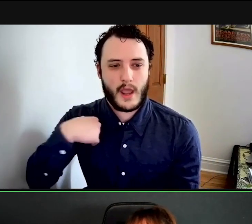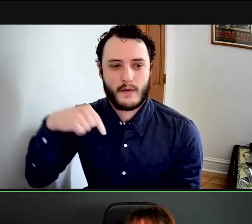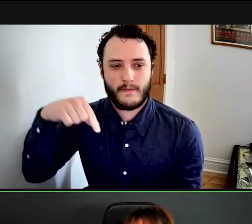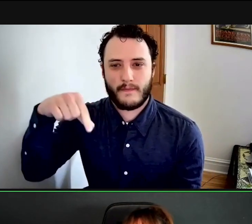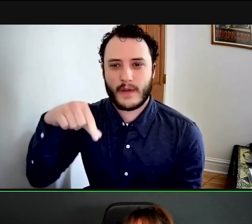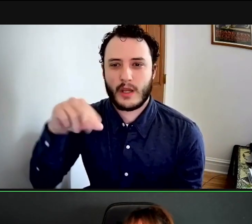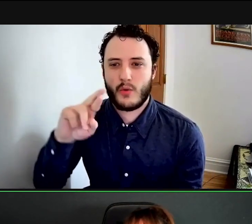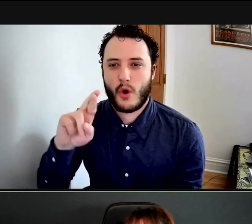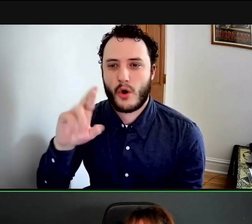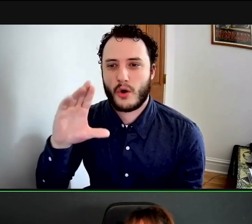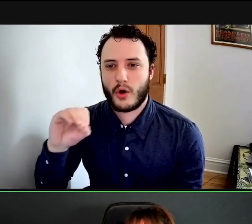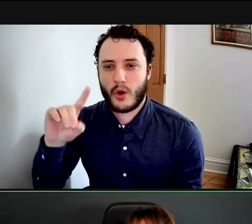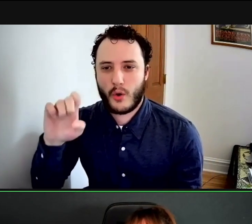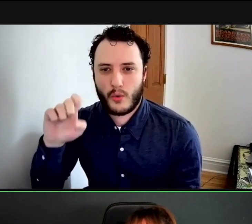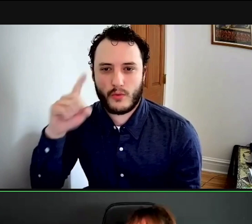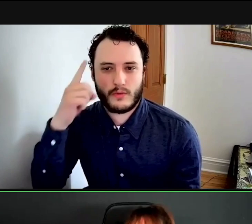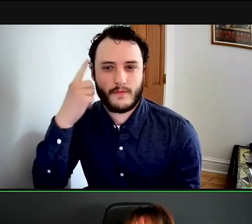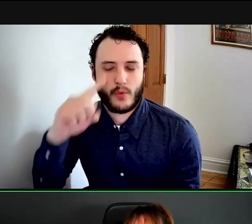At the end of this webinar, we will